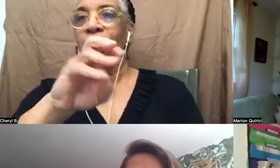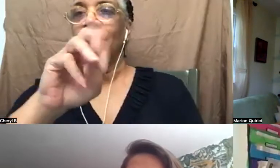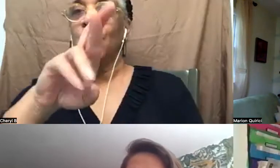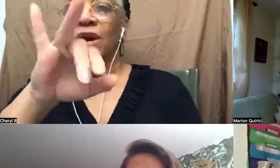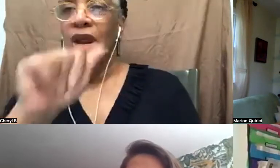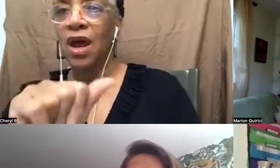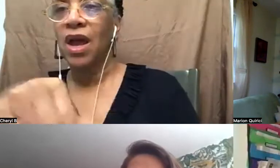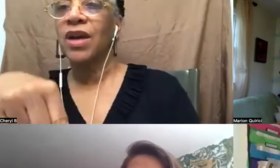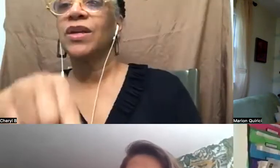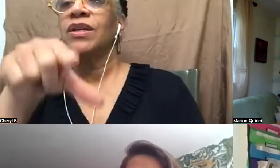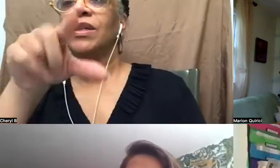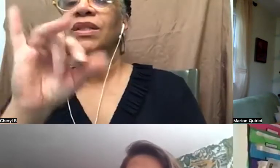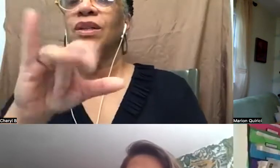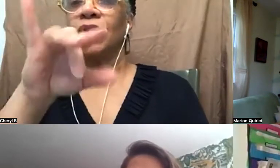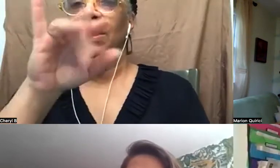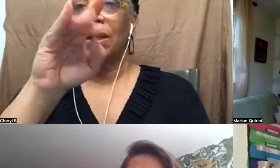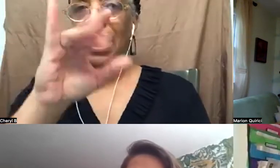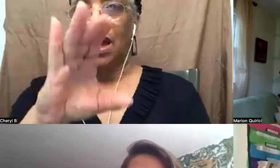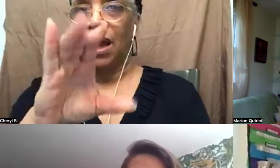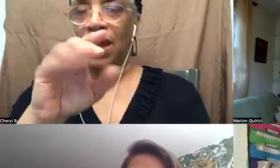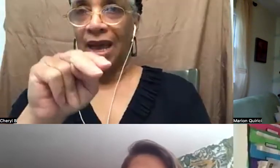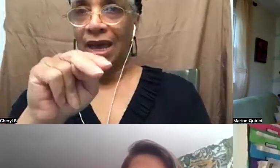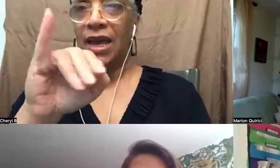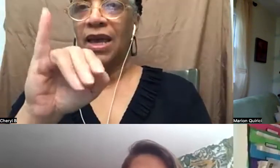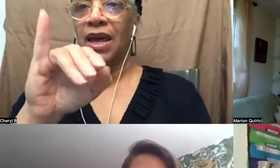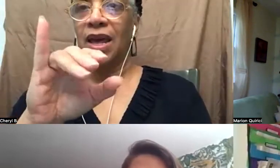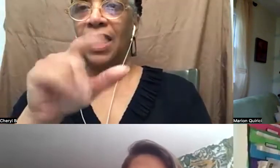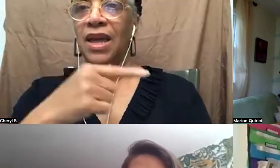I am Marion Quirici